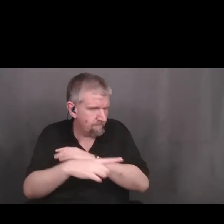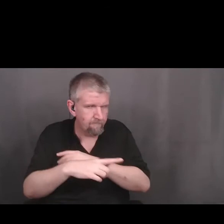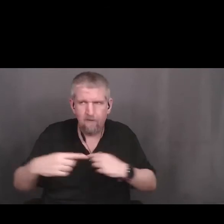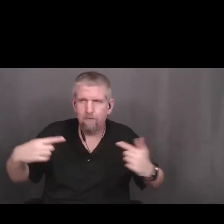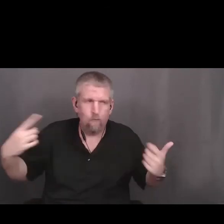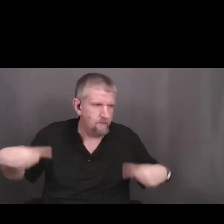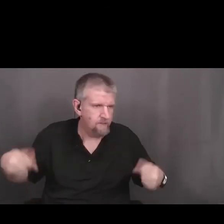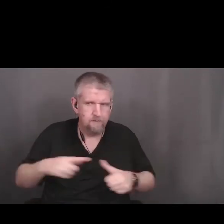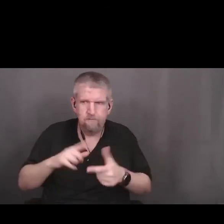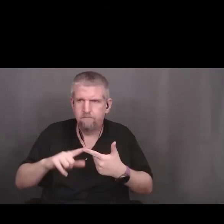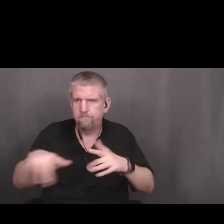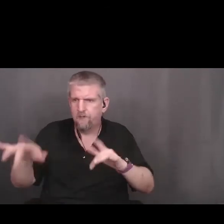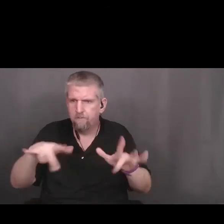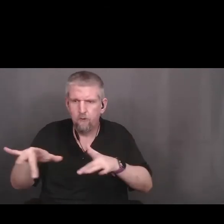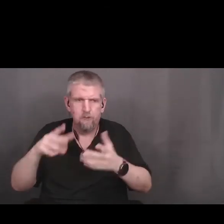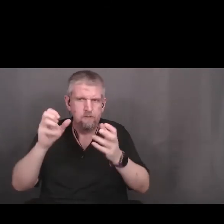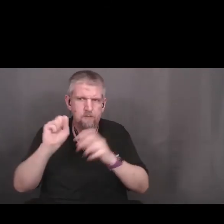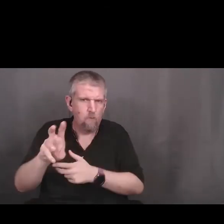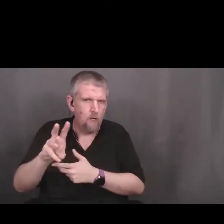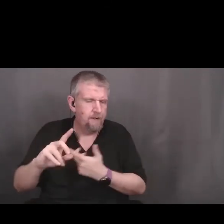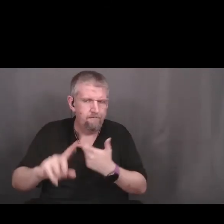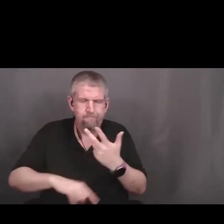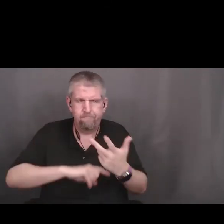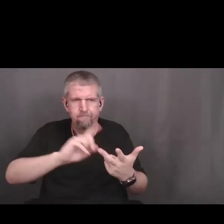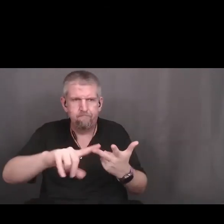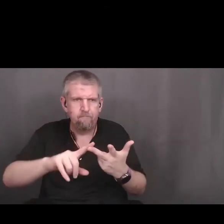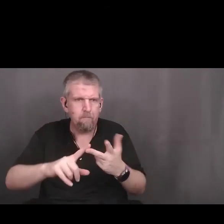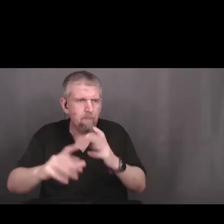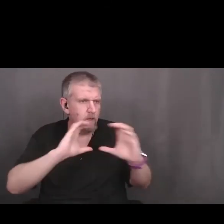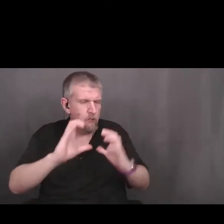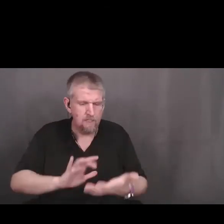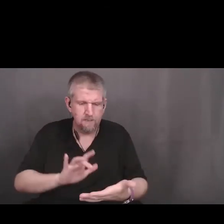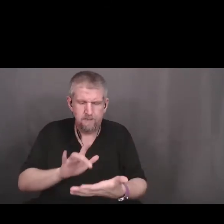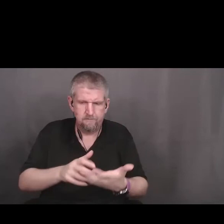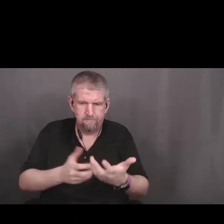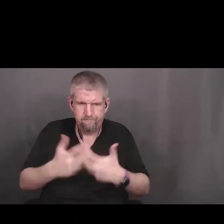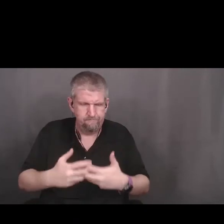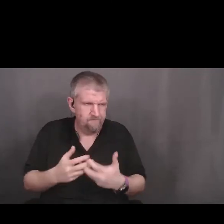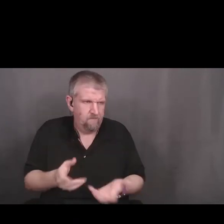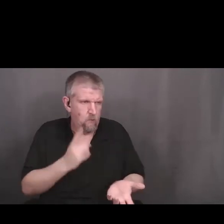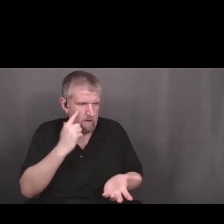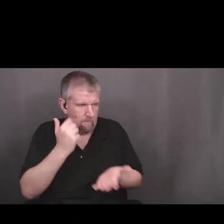computers , augmentative communication devices to help perform the essential functions of your job,